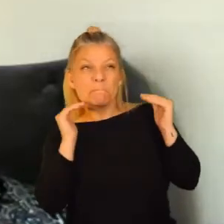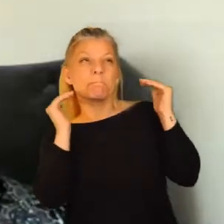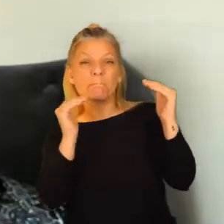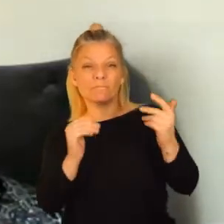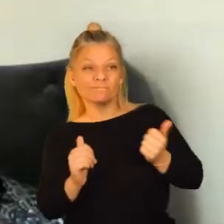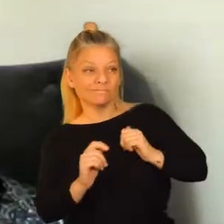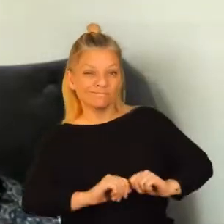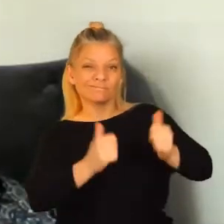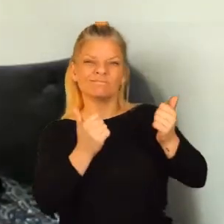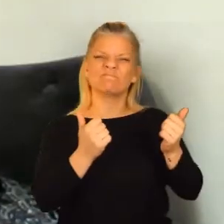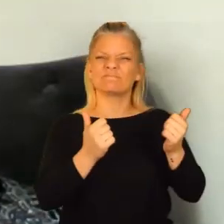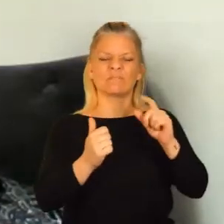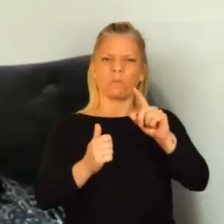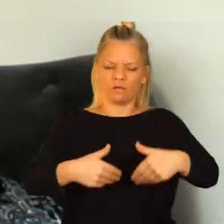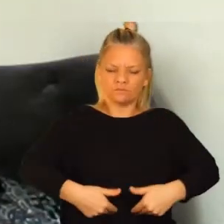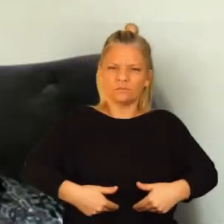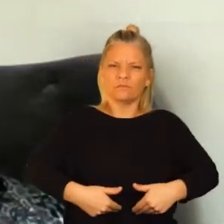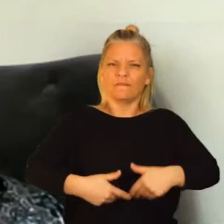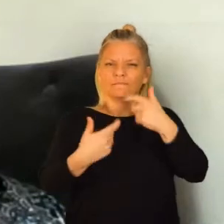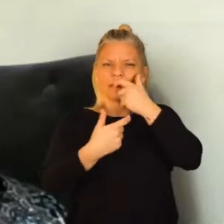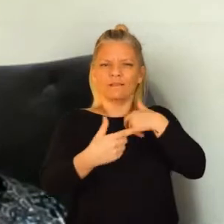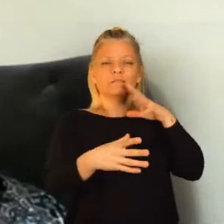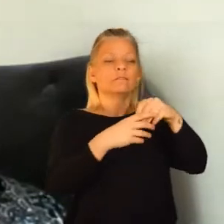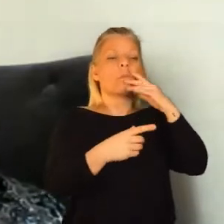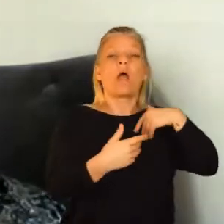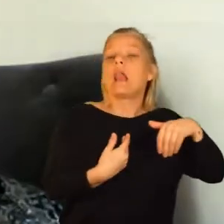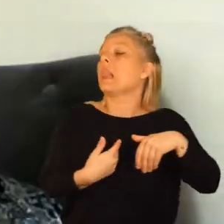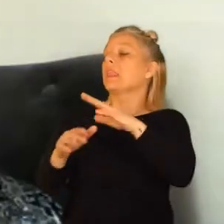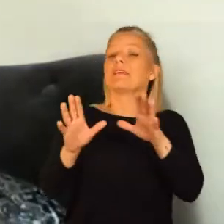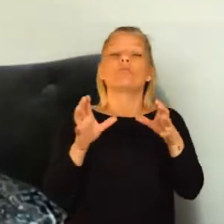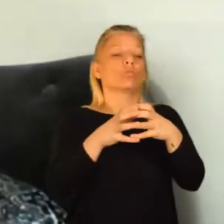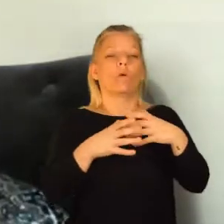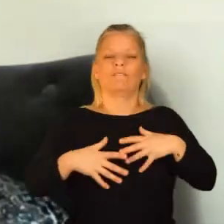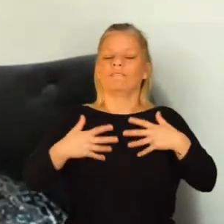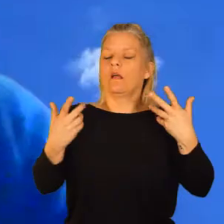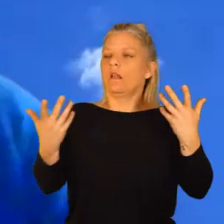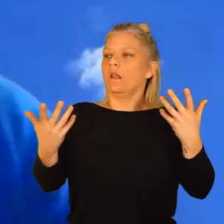group I felt massively elated. It wasn't the best group in the world you know, I mean it was